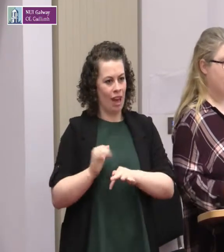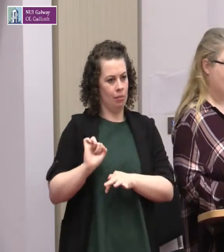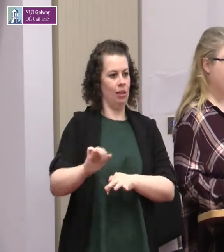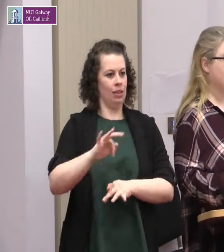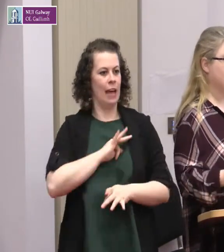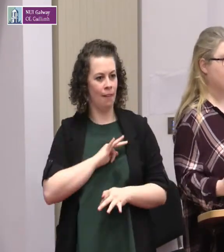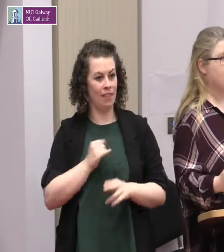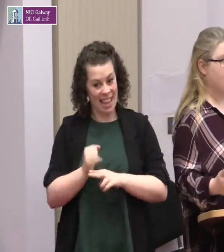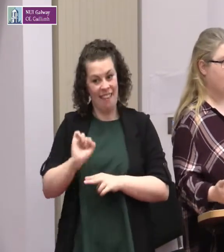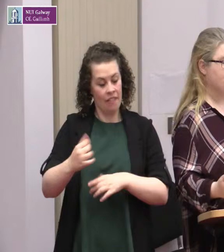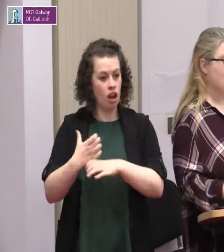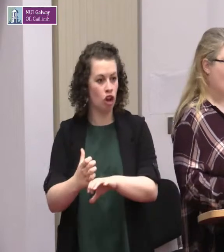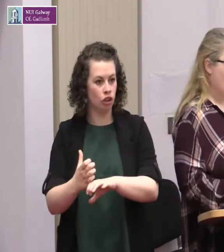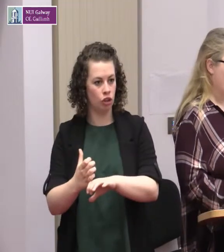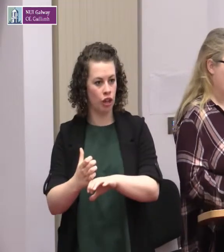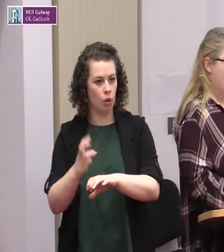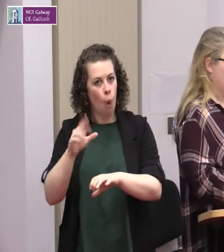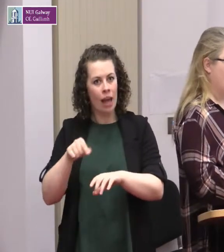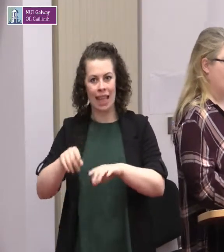be raised in their country of origin?